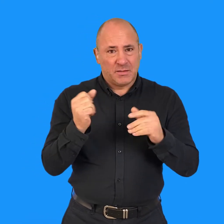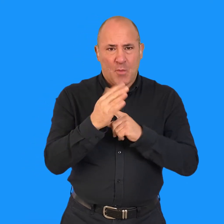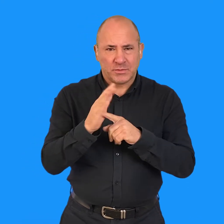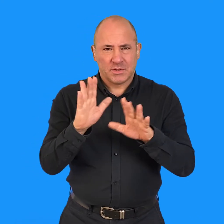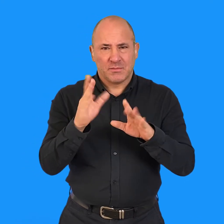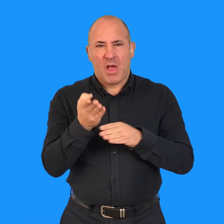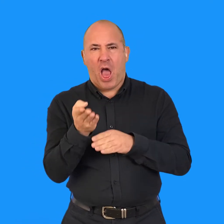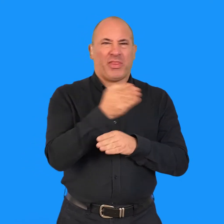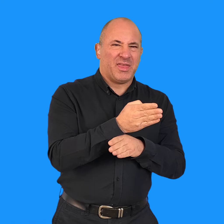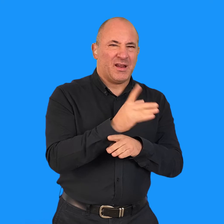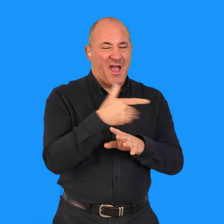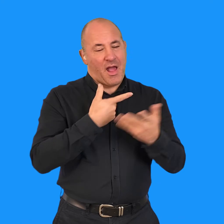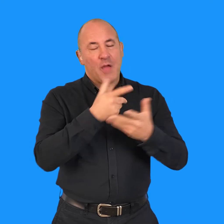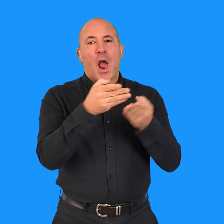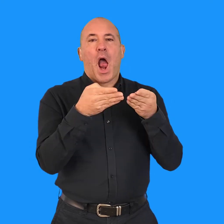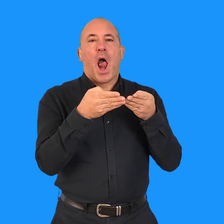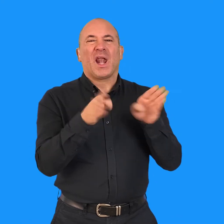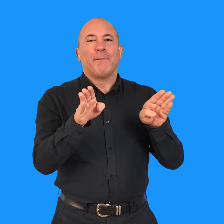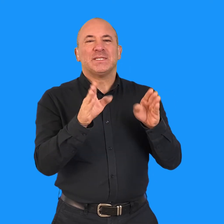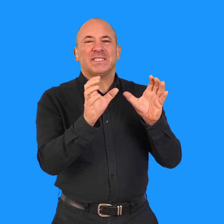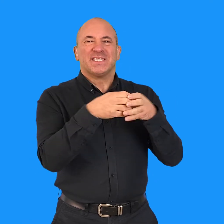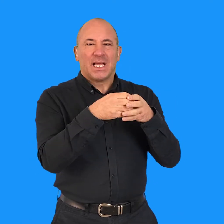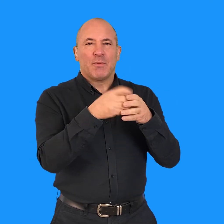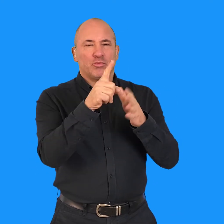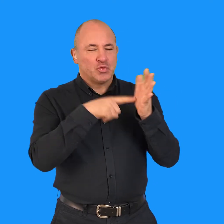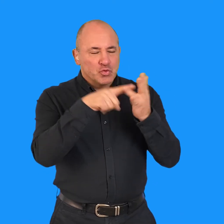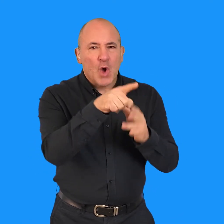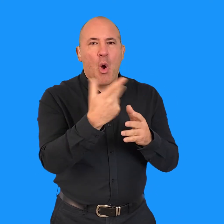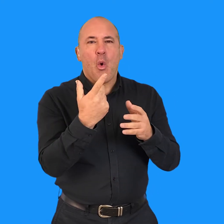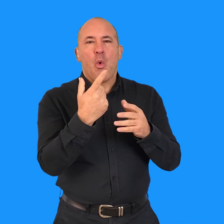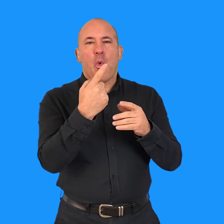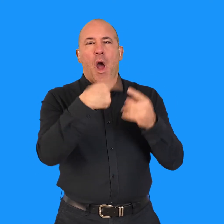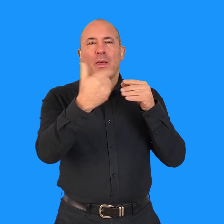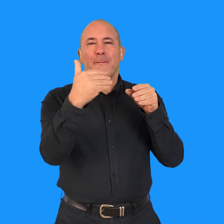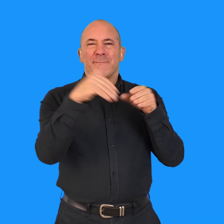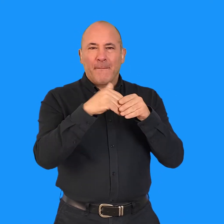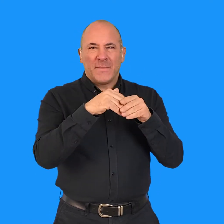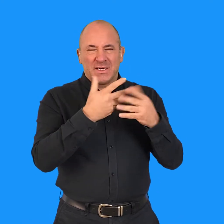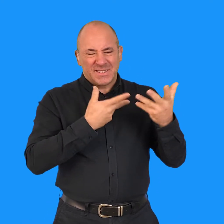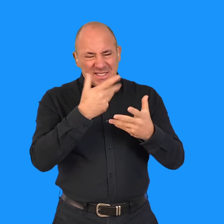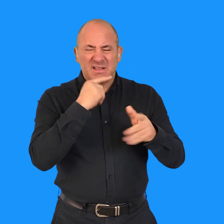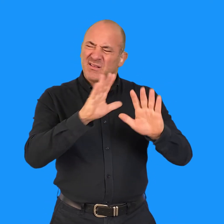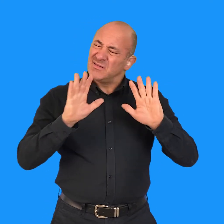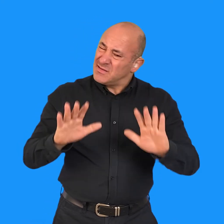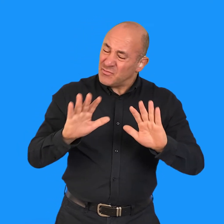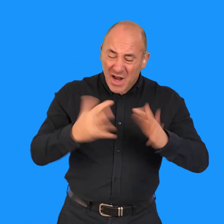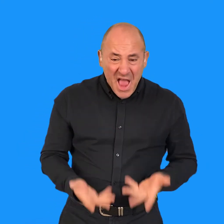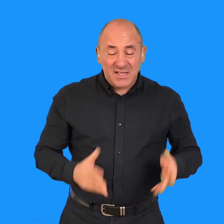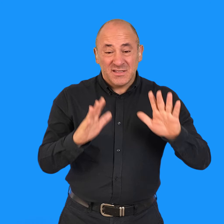And then I think that the other thing, and I think it was talking with the Unlimited team and Jo and other members of the team to like,